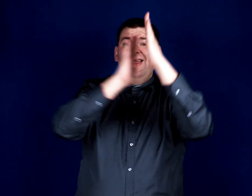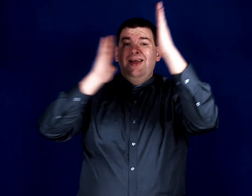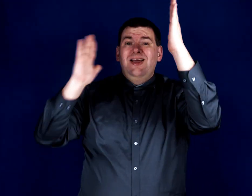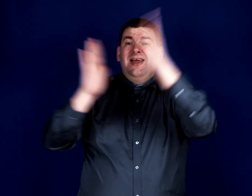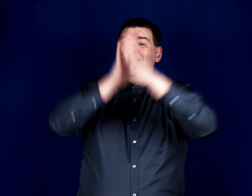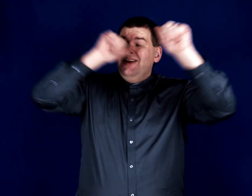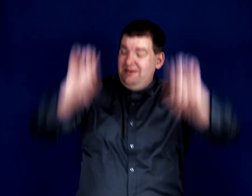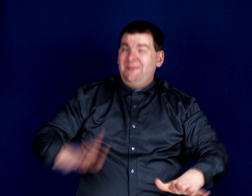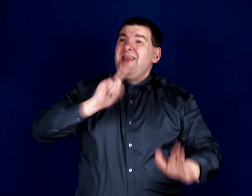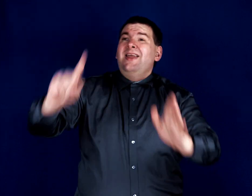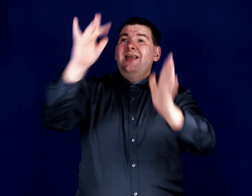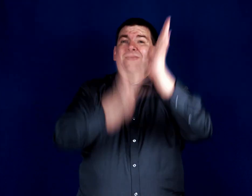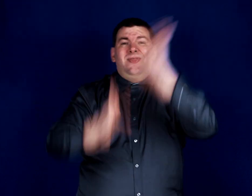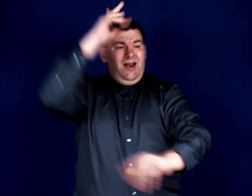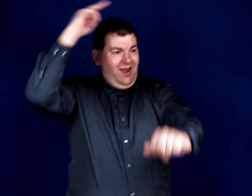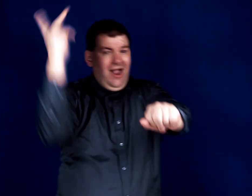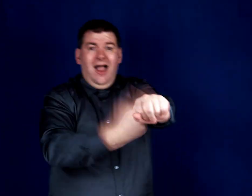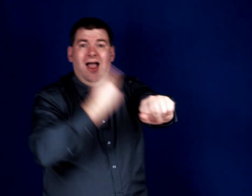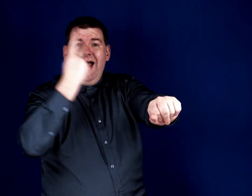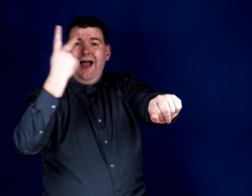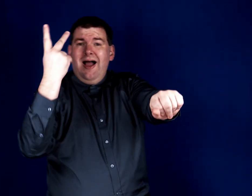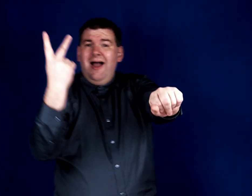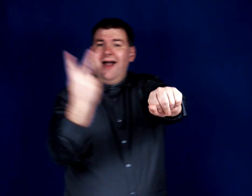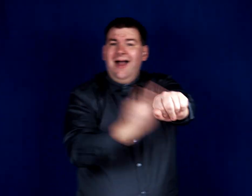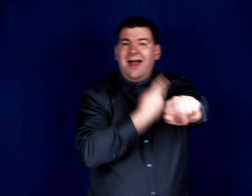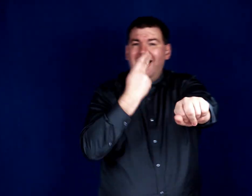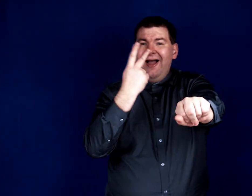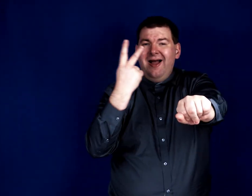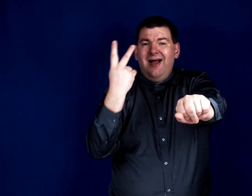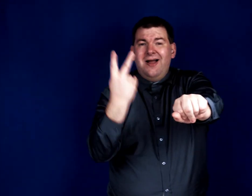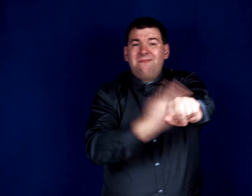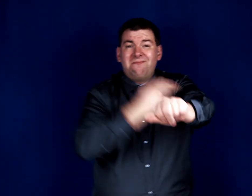Blessed be the Lamb,